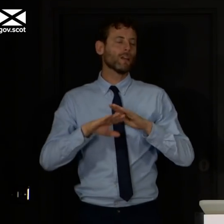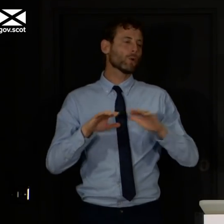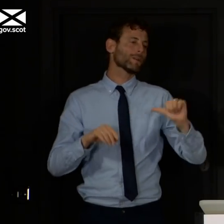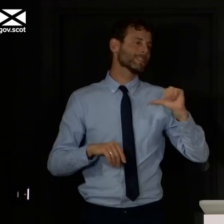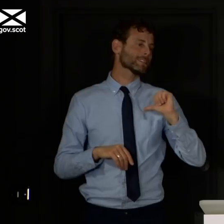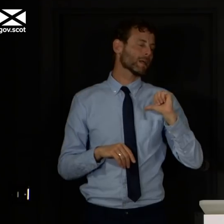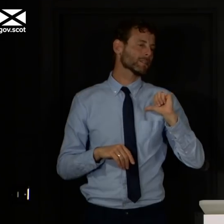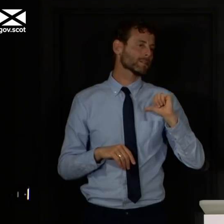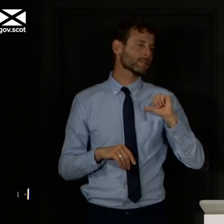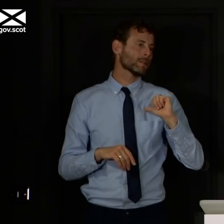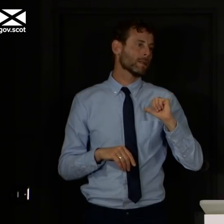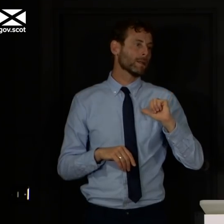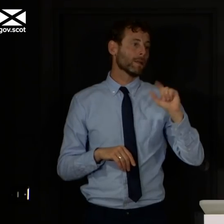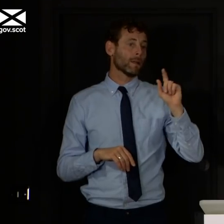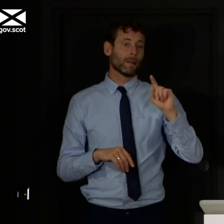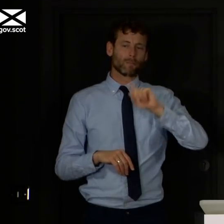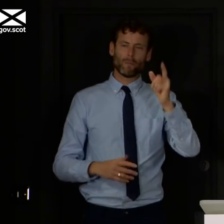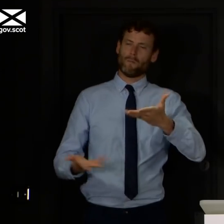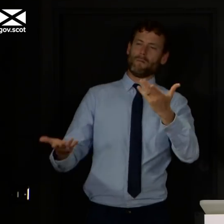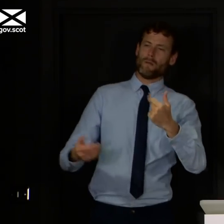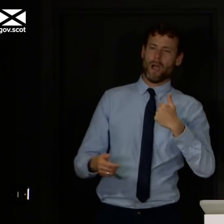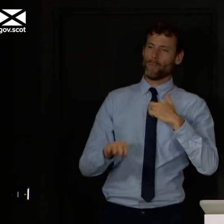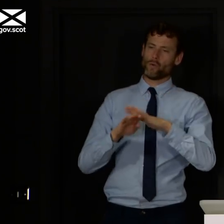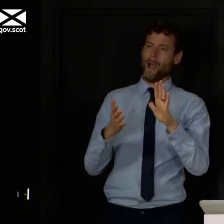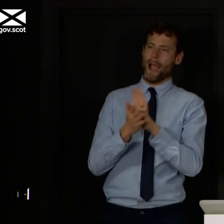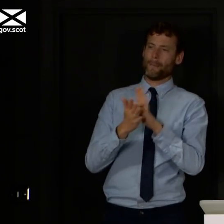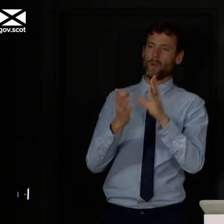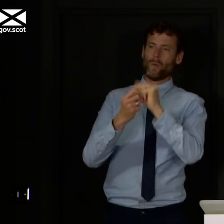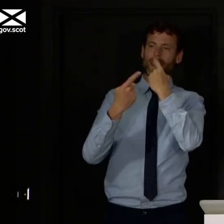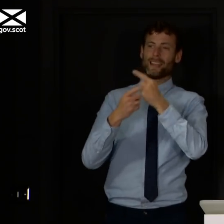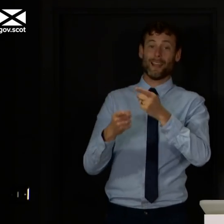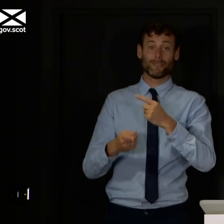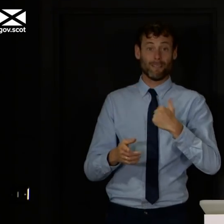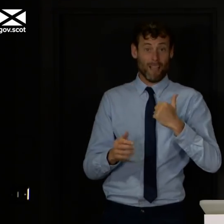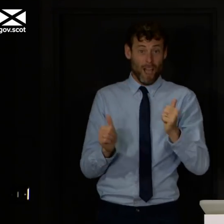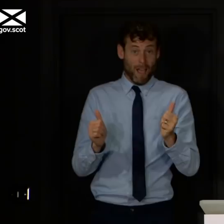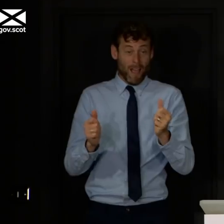about any of this, because I totally understand the frustrations people are trying to live